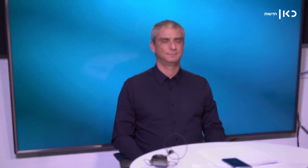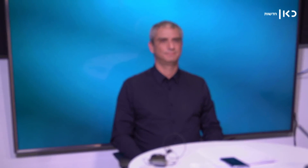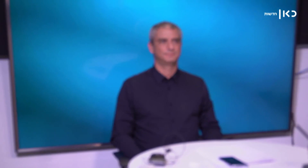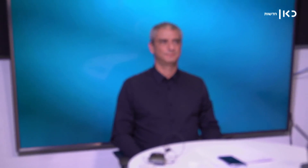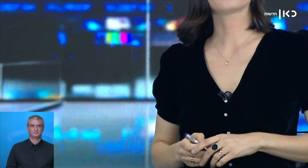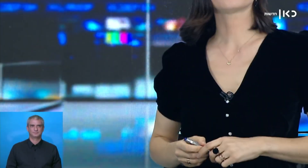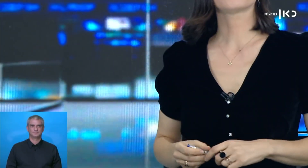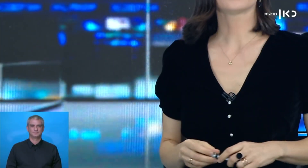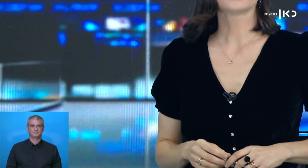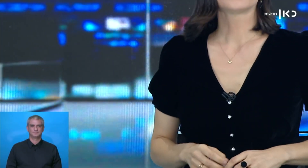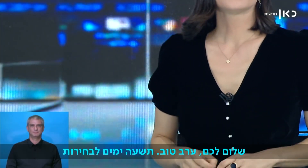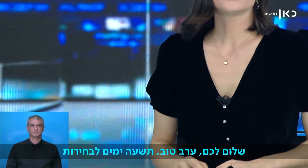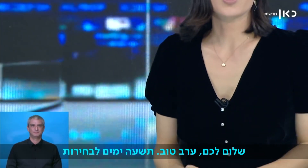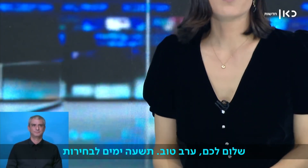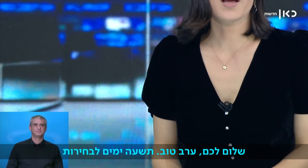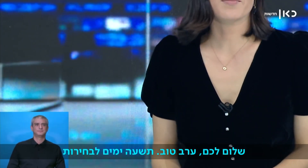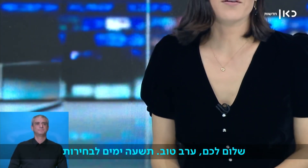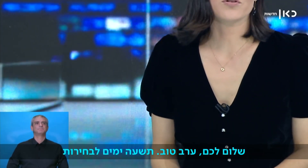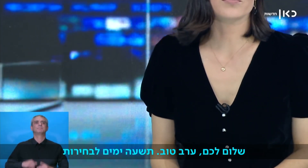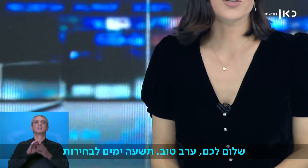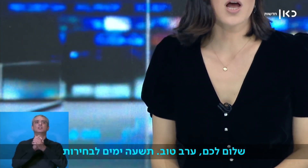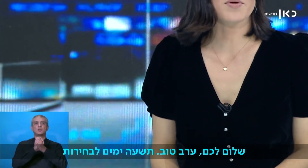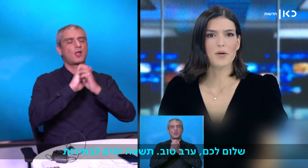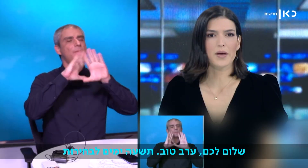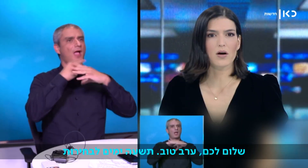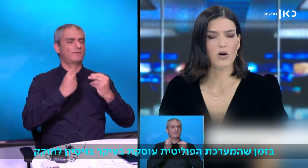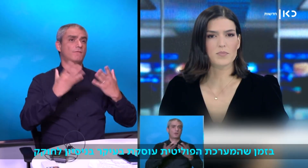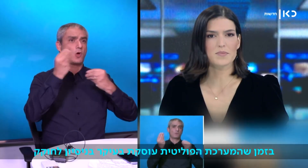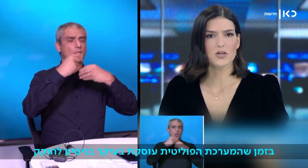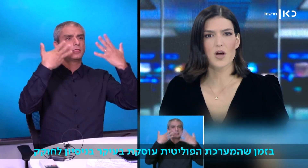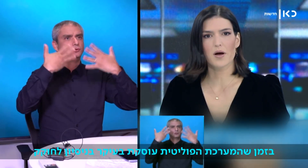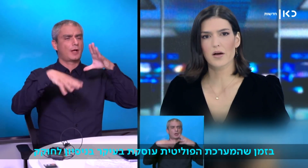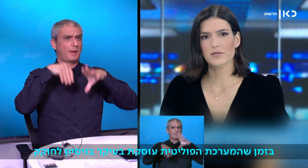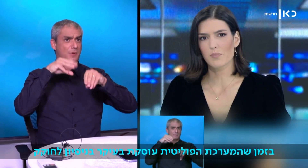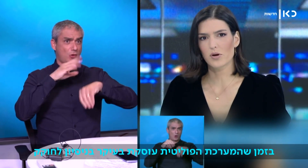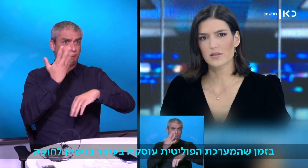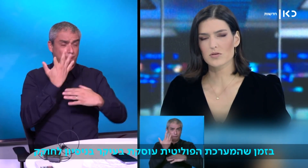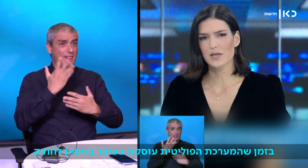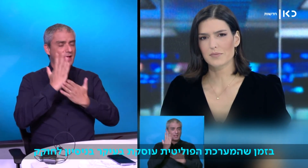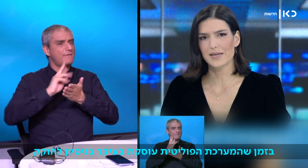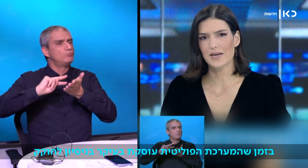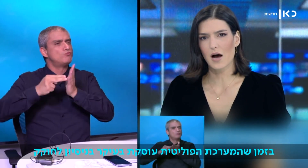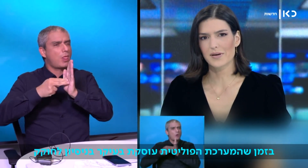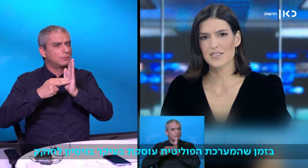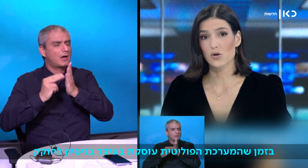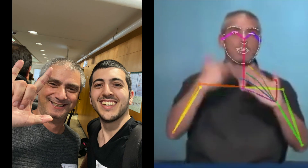I also met Tal Bousidan, who is one of the Israeli Sign Language interpreters for Kan, Which is one of our news channels in Israel.